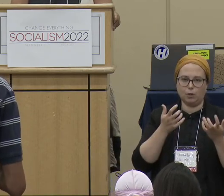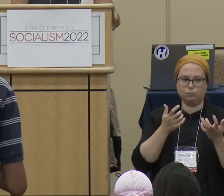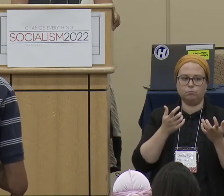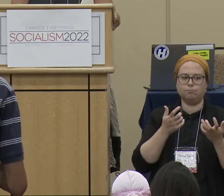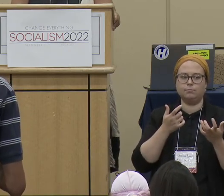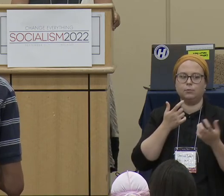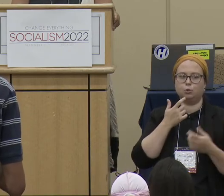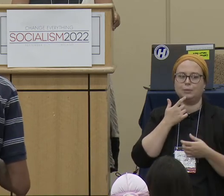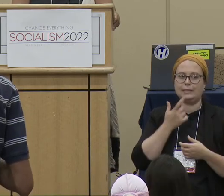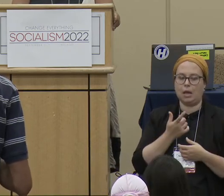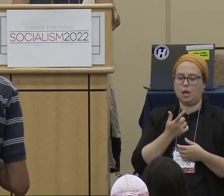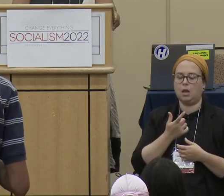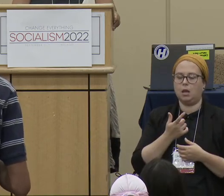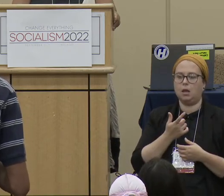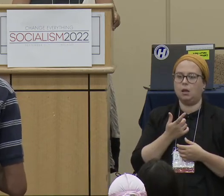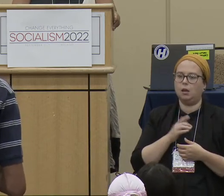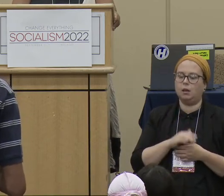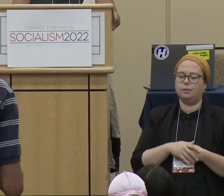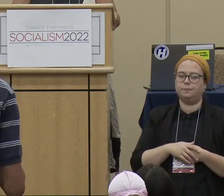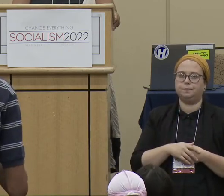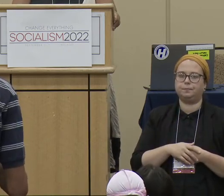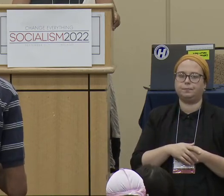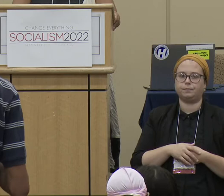≫ So, thank you for your comments . I'd like to say, it